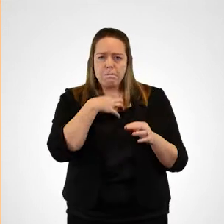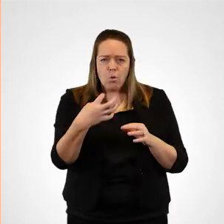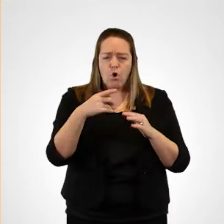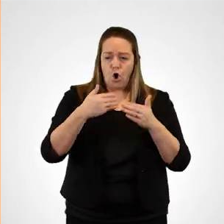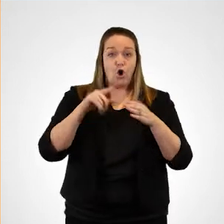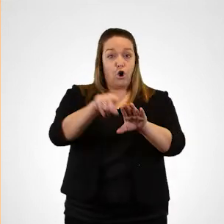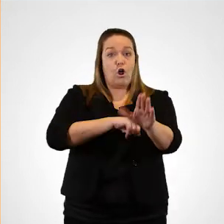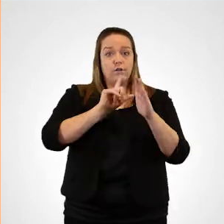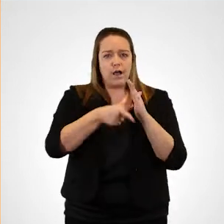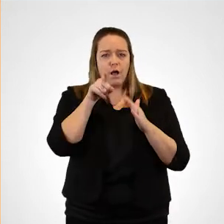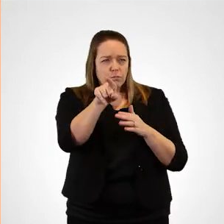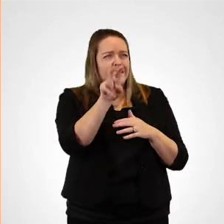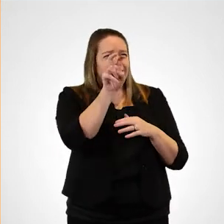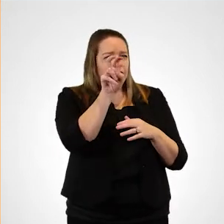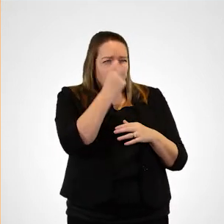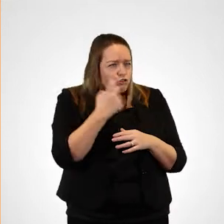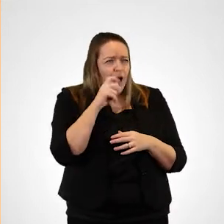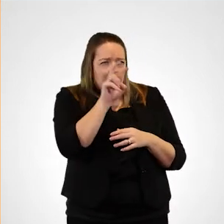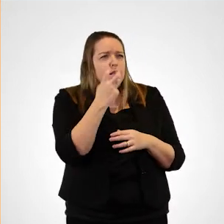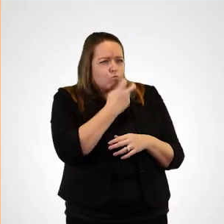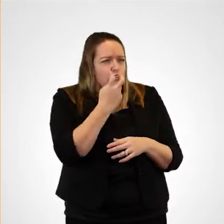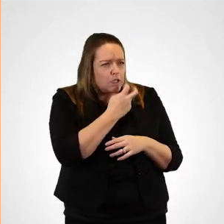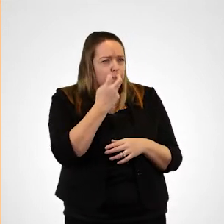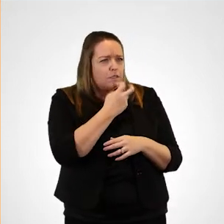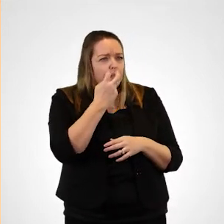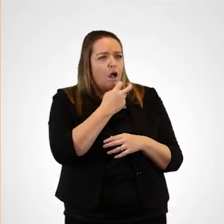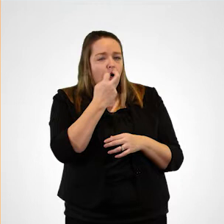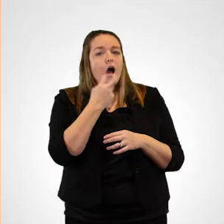on the visual component of speech, you will actually make greater use of it,